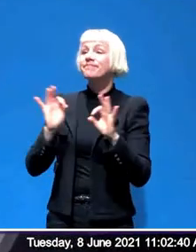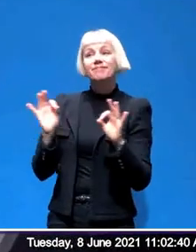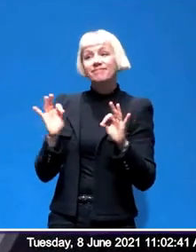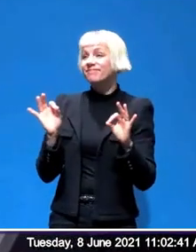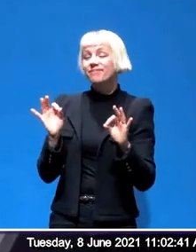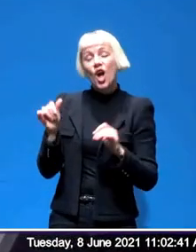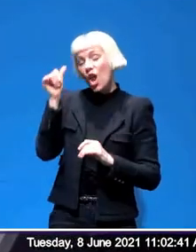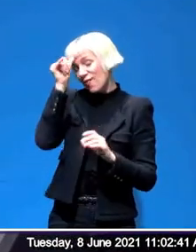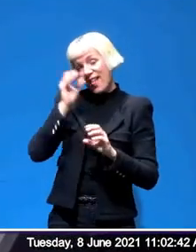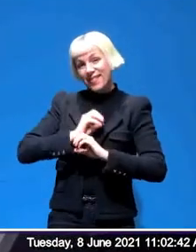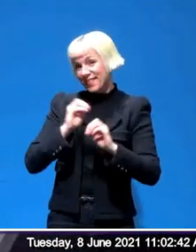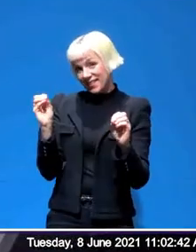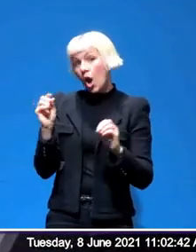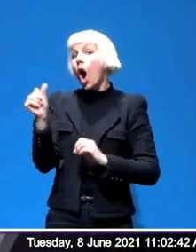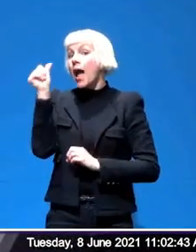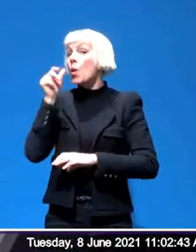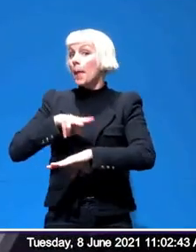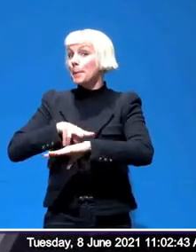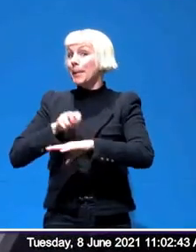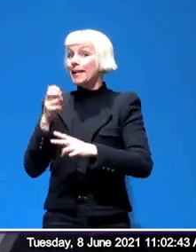But I do know the police went to Windamere Park.